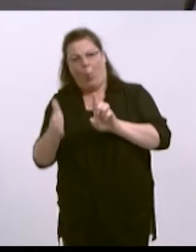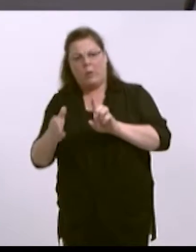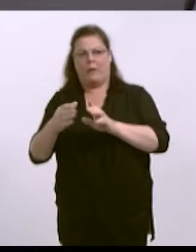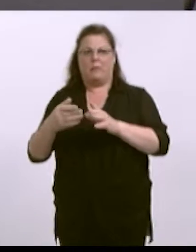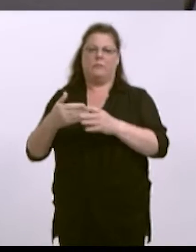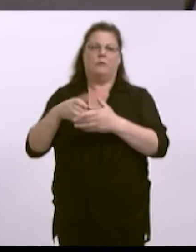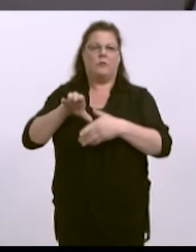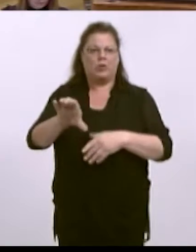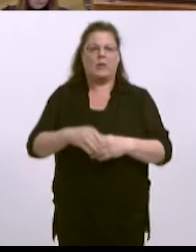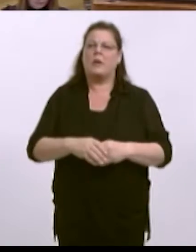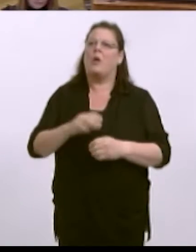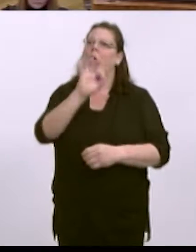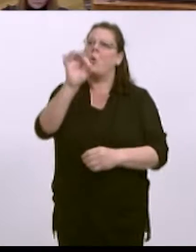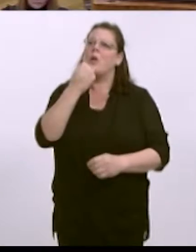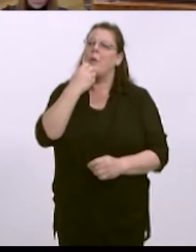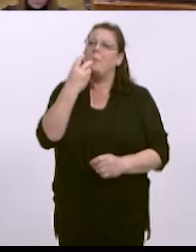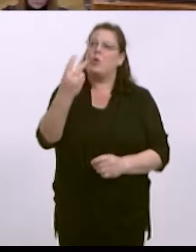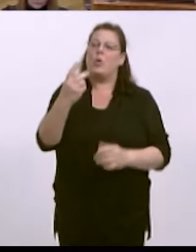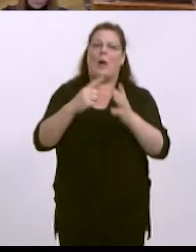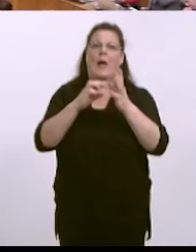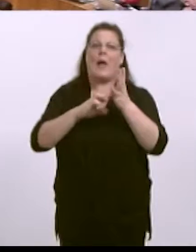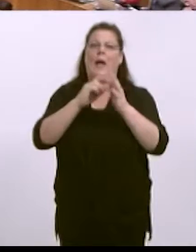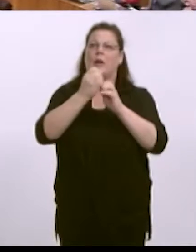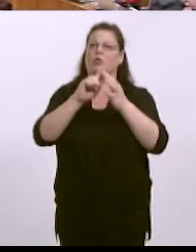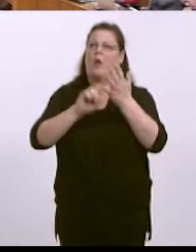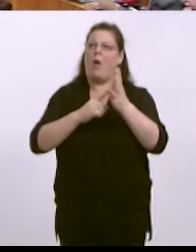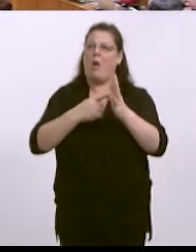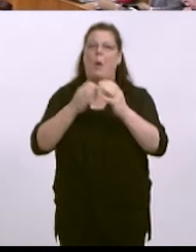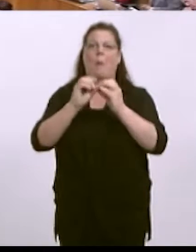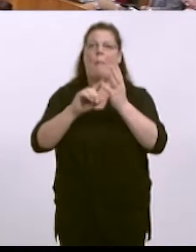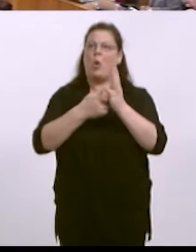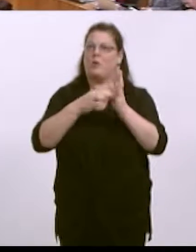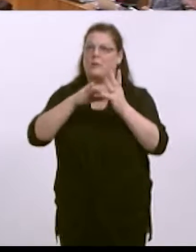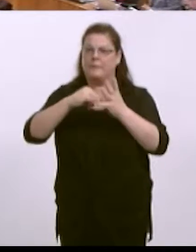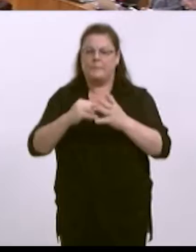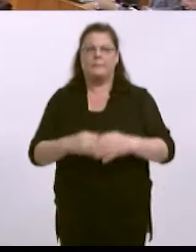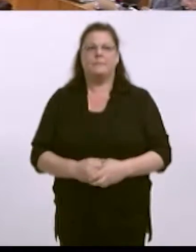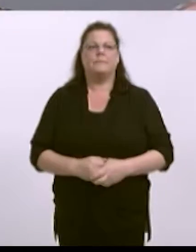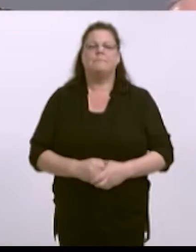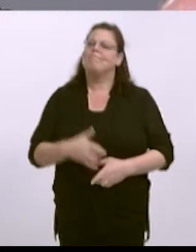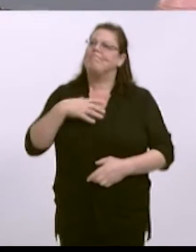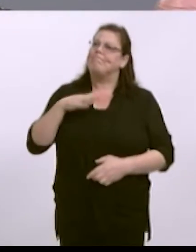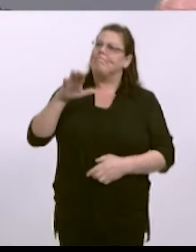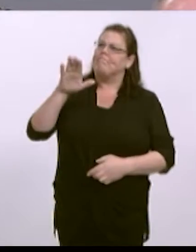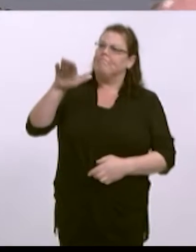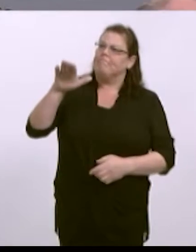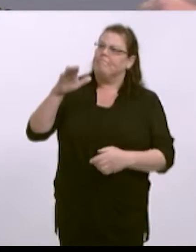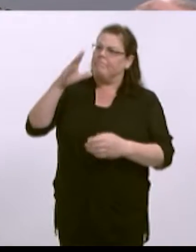Angela Burns: 2. A wnaiff y Prif Weinidog roi'r wybodaeth ddiweddaraf am y rhaglen ddeddfwriaethol